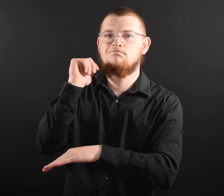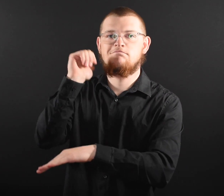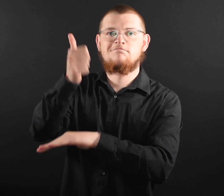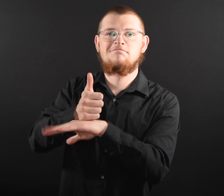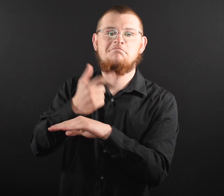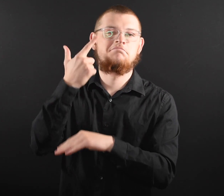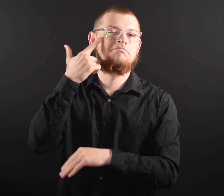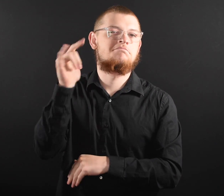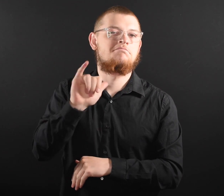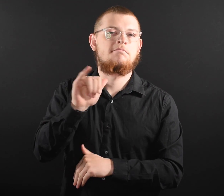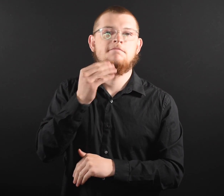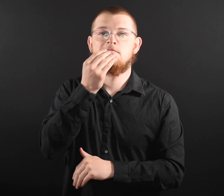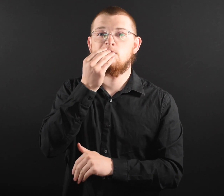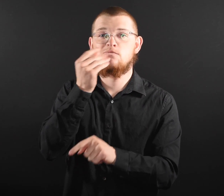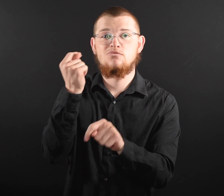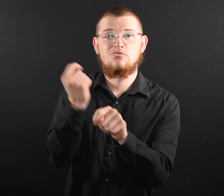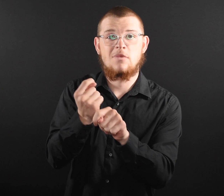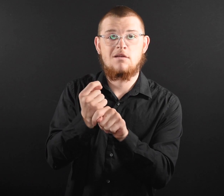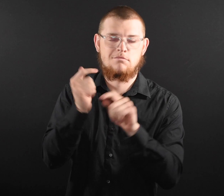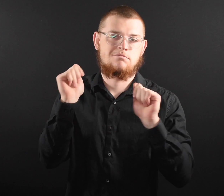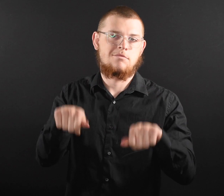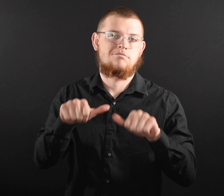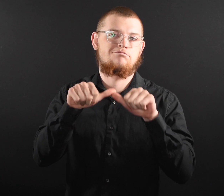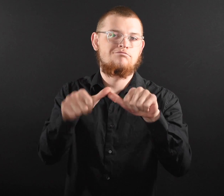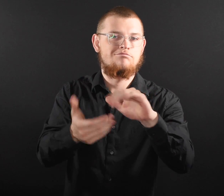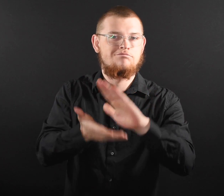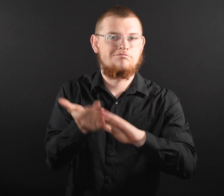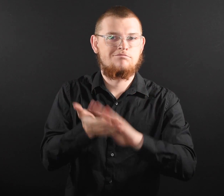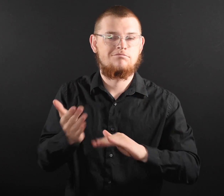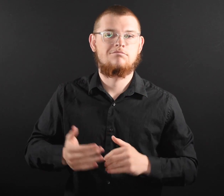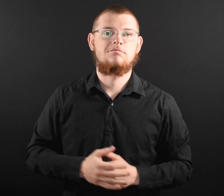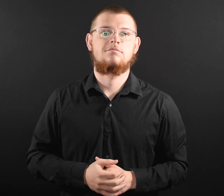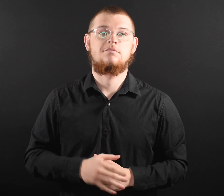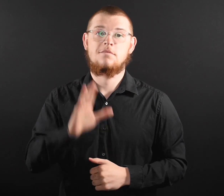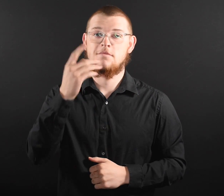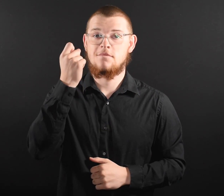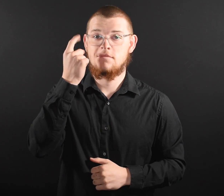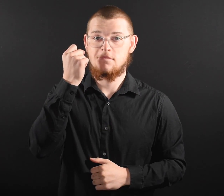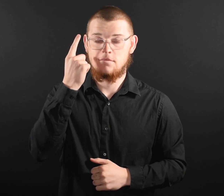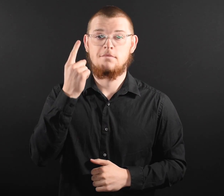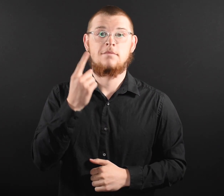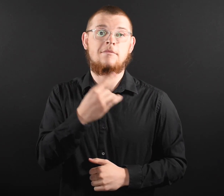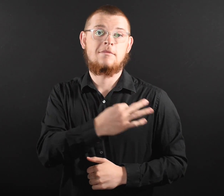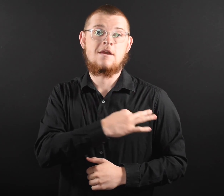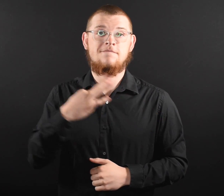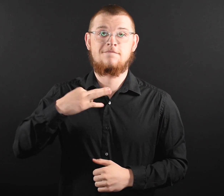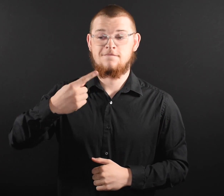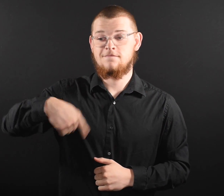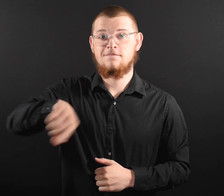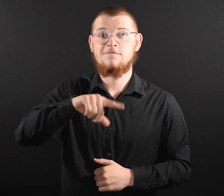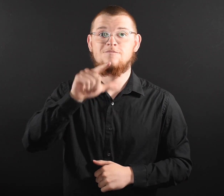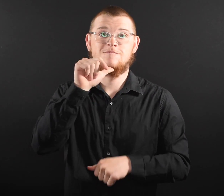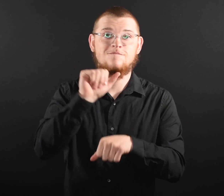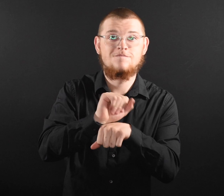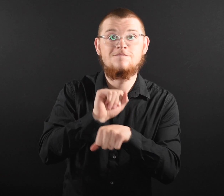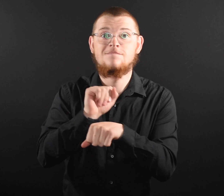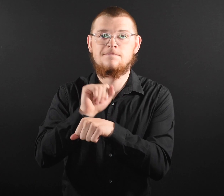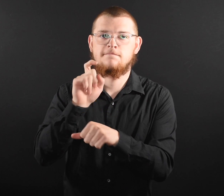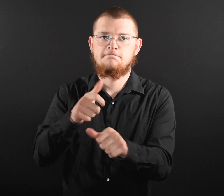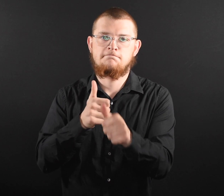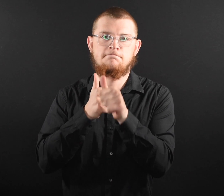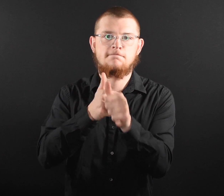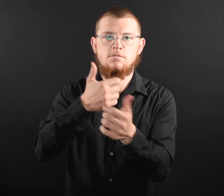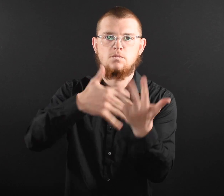food stands (“food trucks”) can operate. ● Staff must follow social distancing